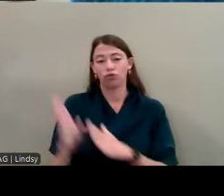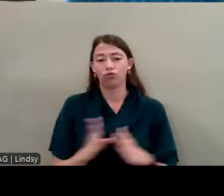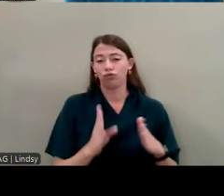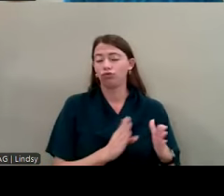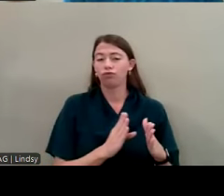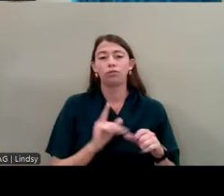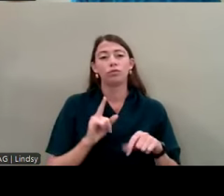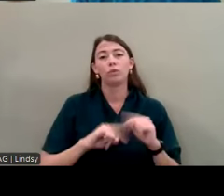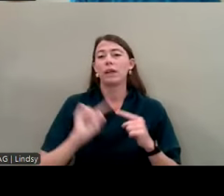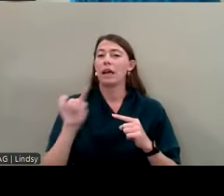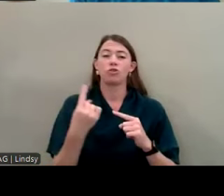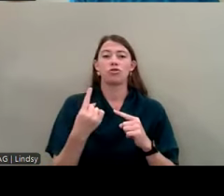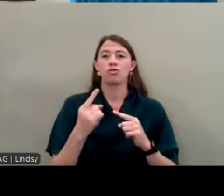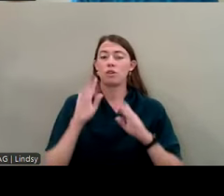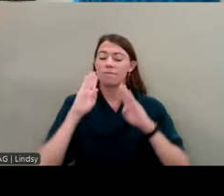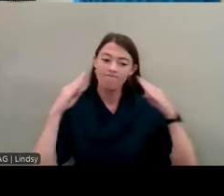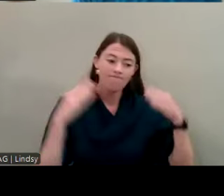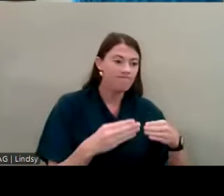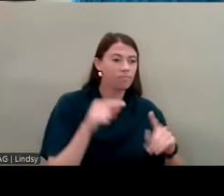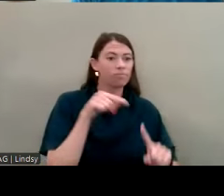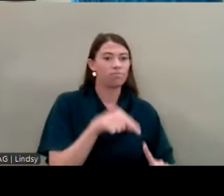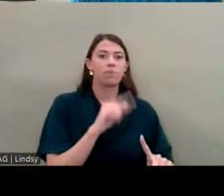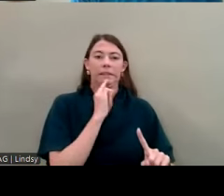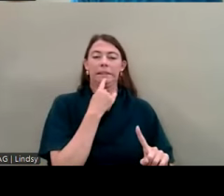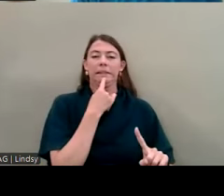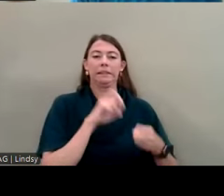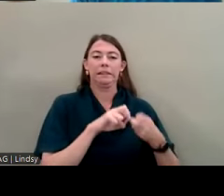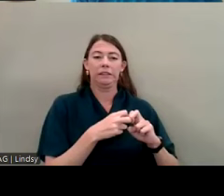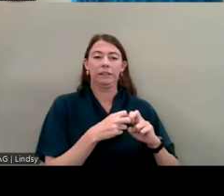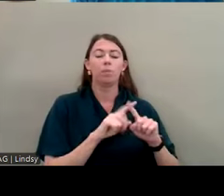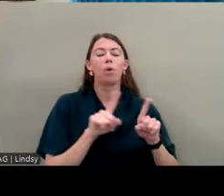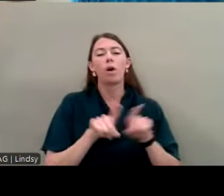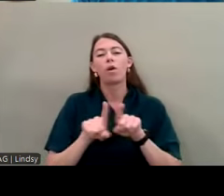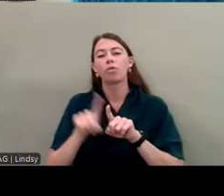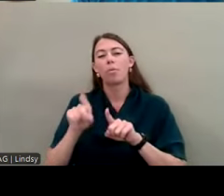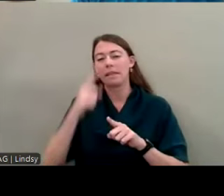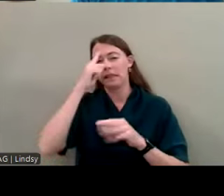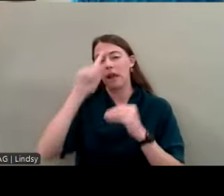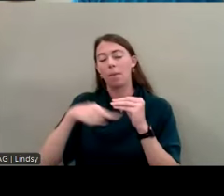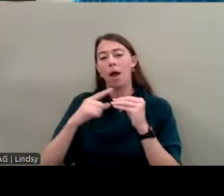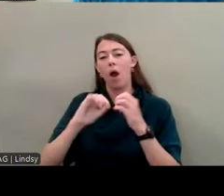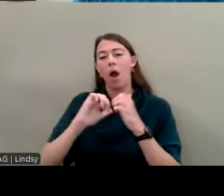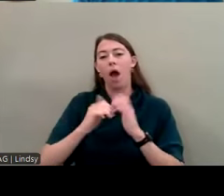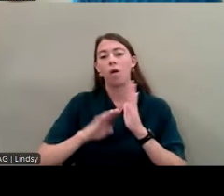straight into considering only the severity in order to determine what's the backlog and what's